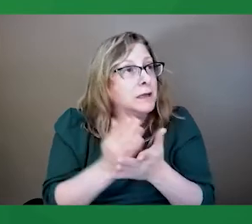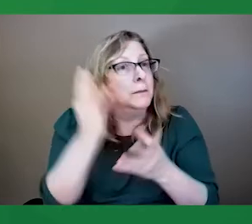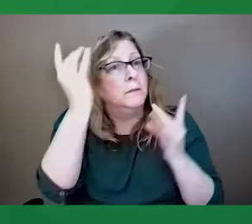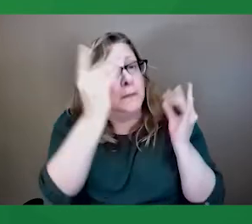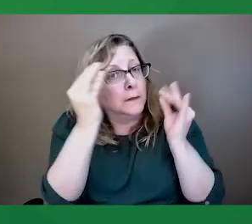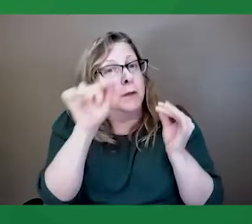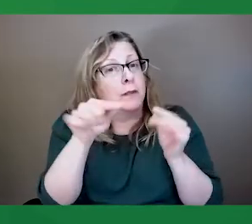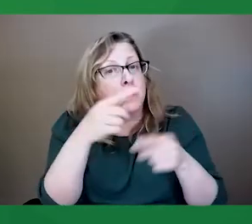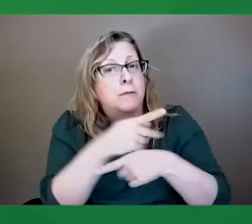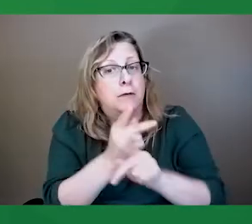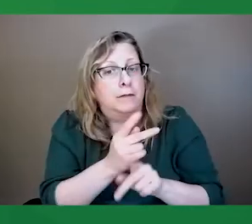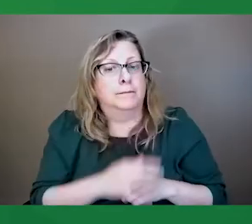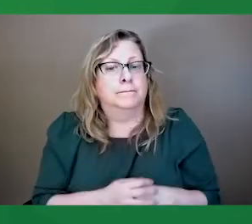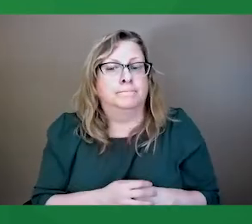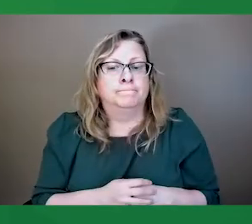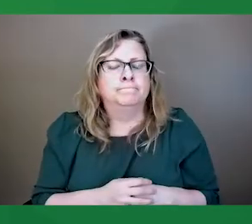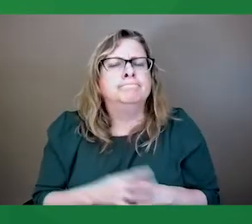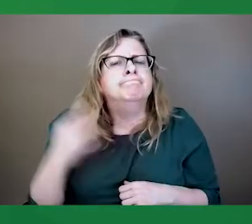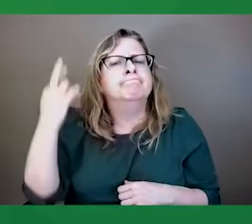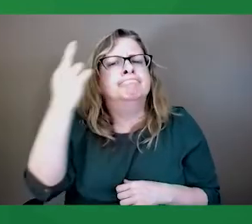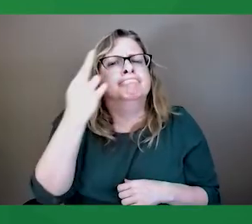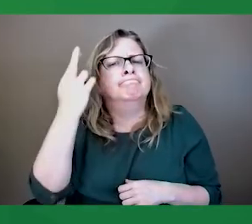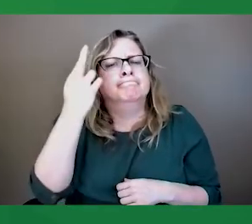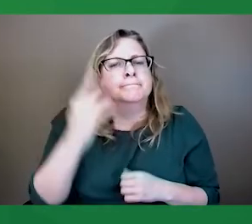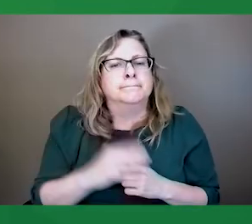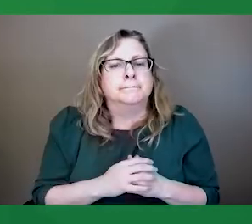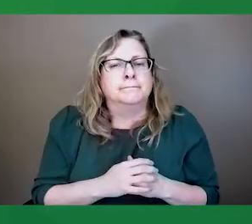That's because this product, if you think